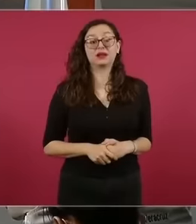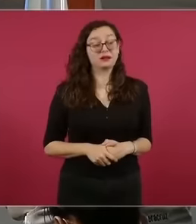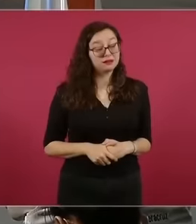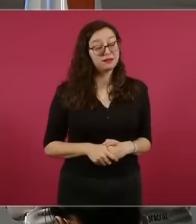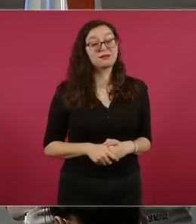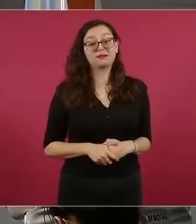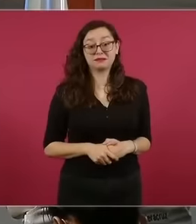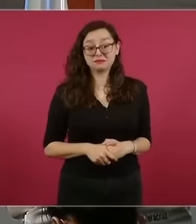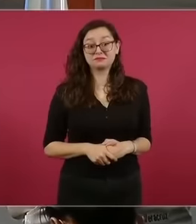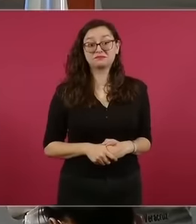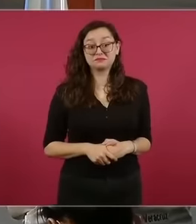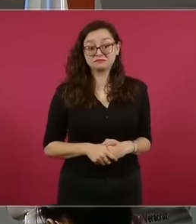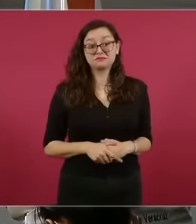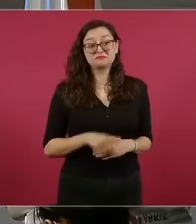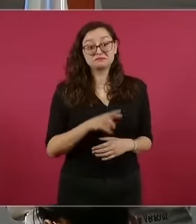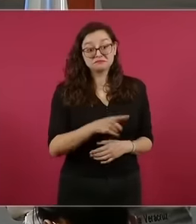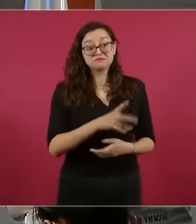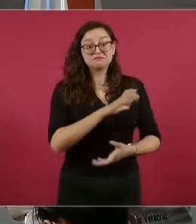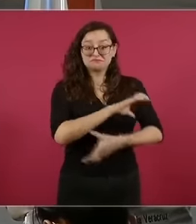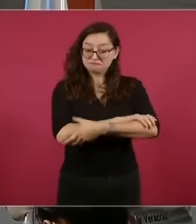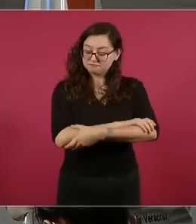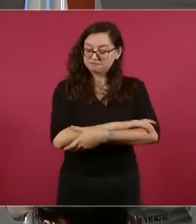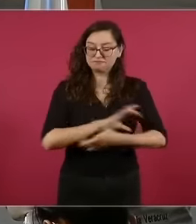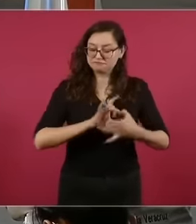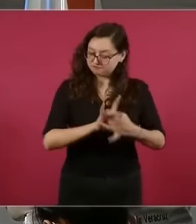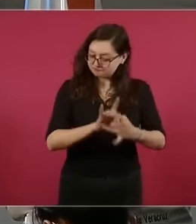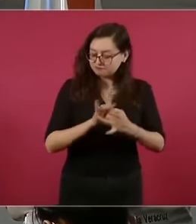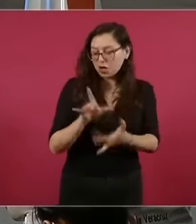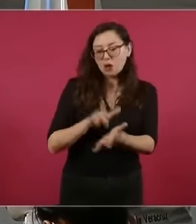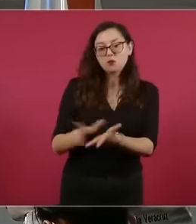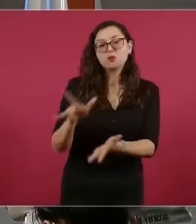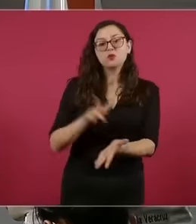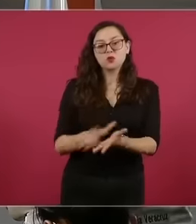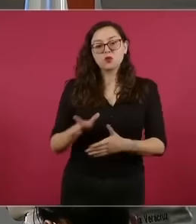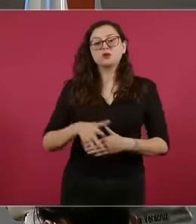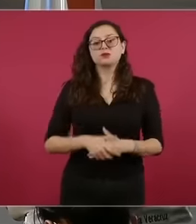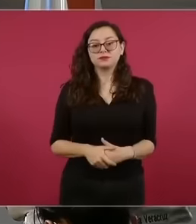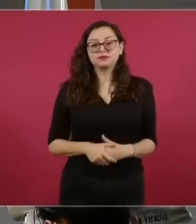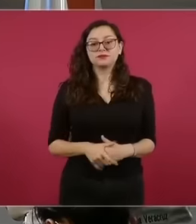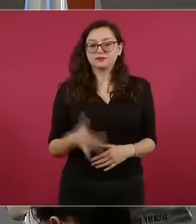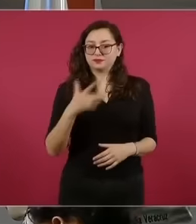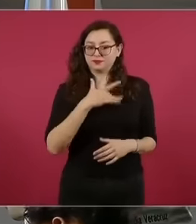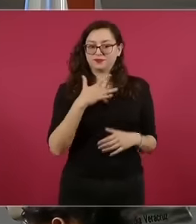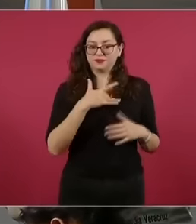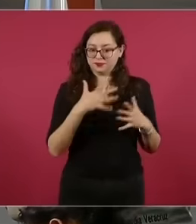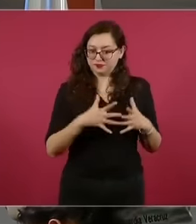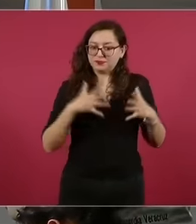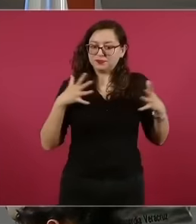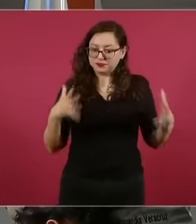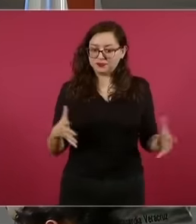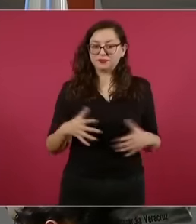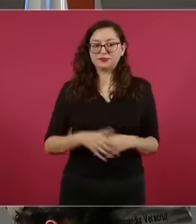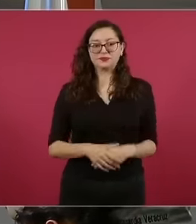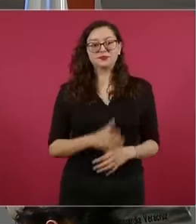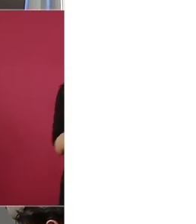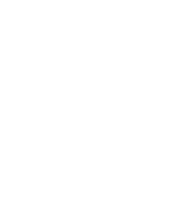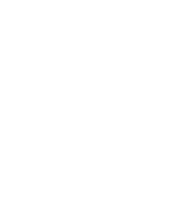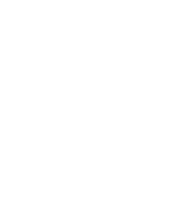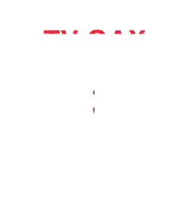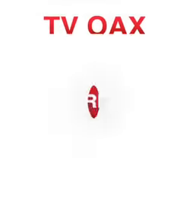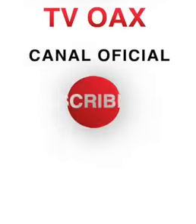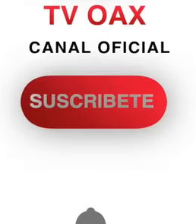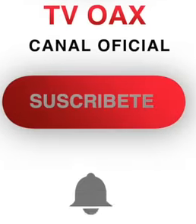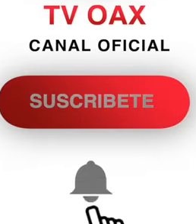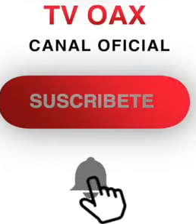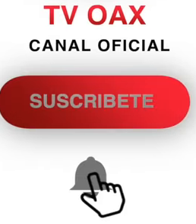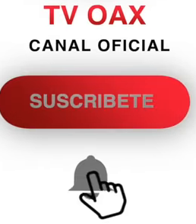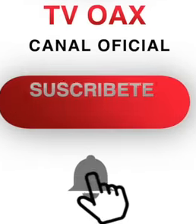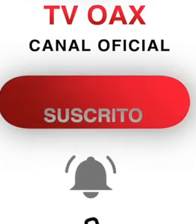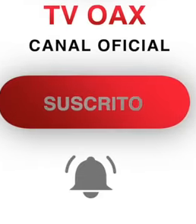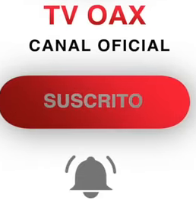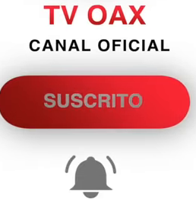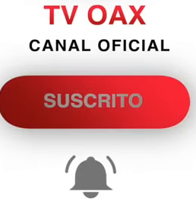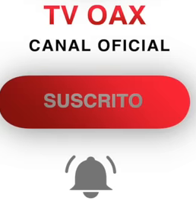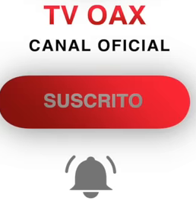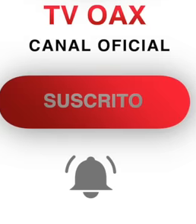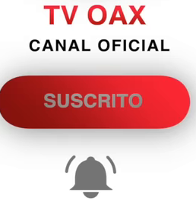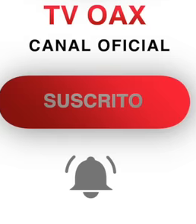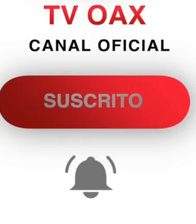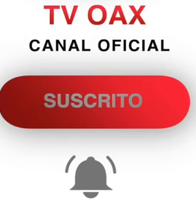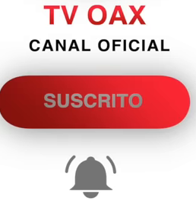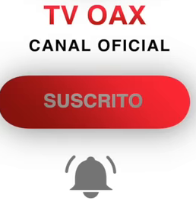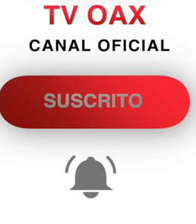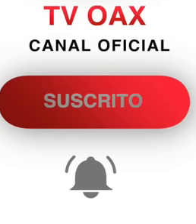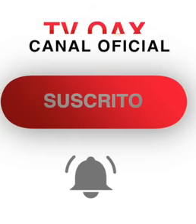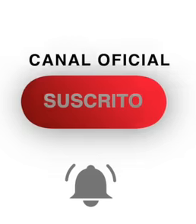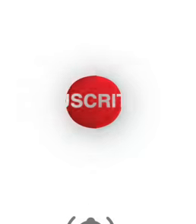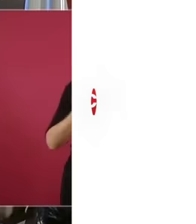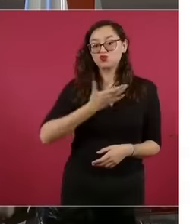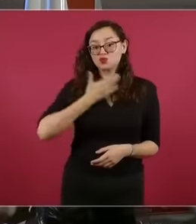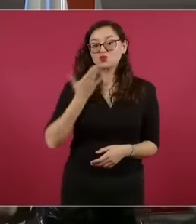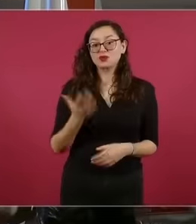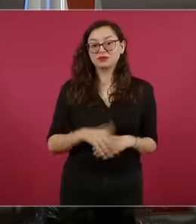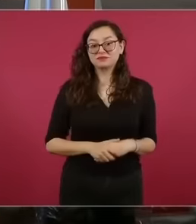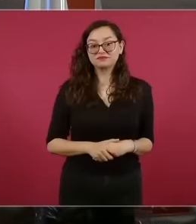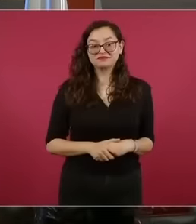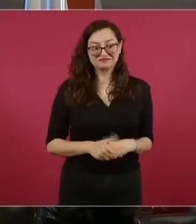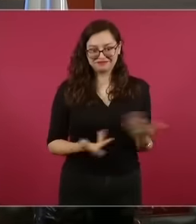generous fraternal solidarity help a hug then like this and there They continue